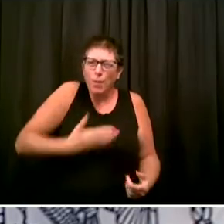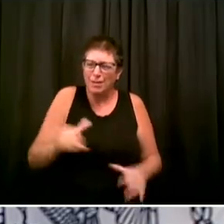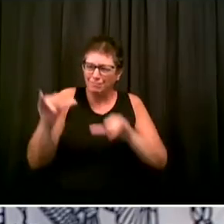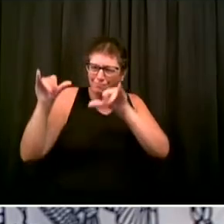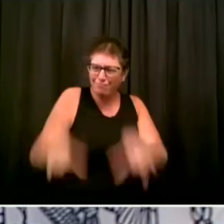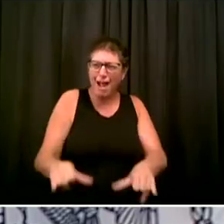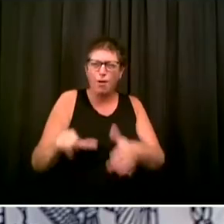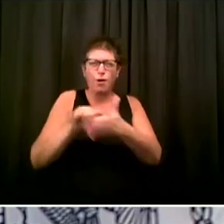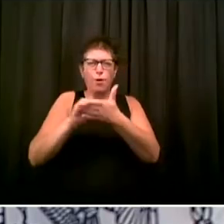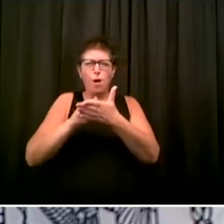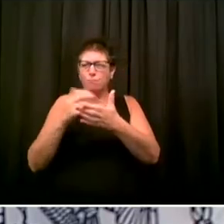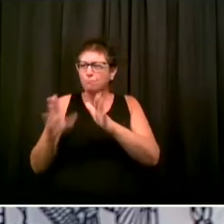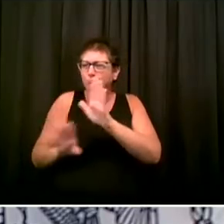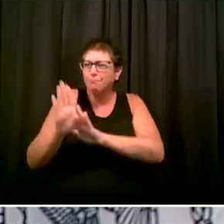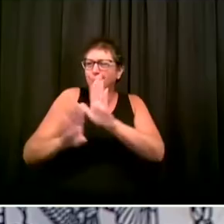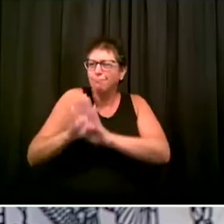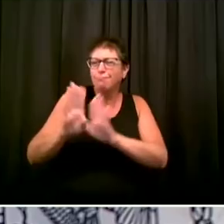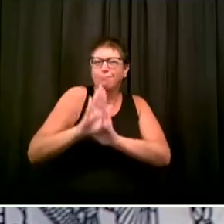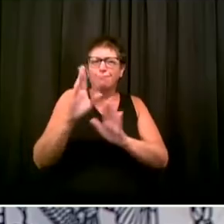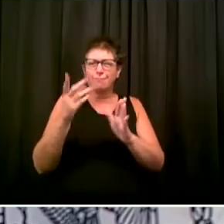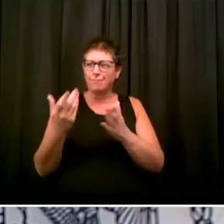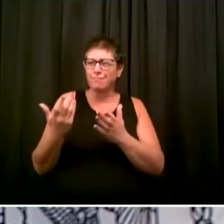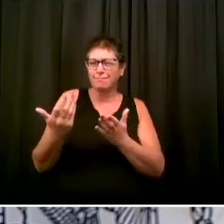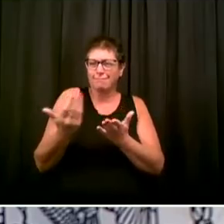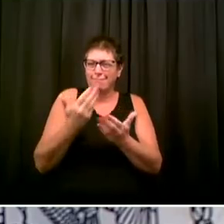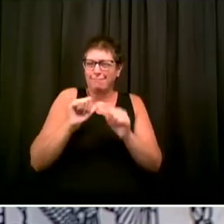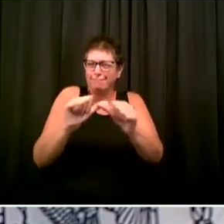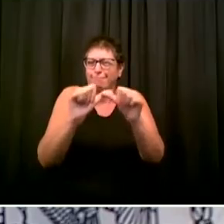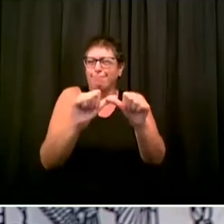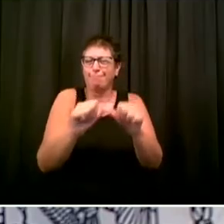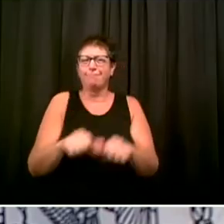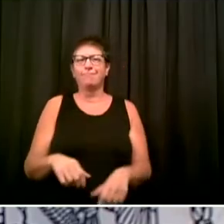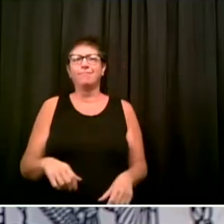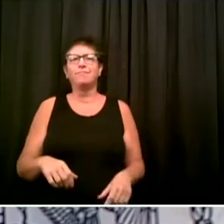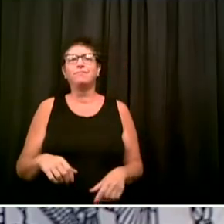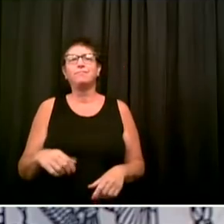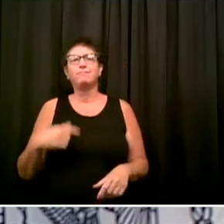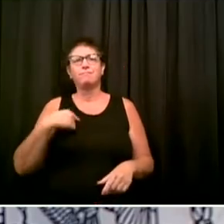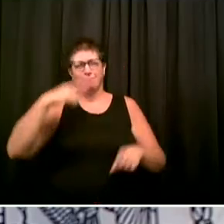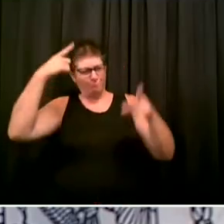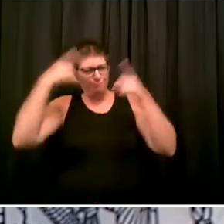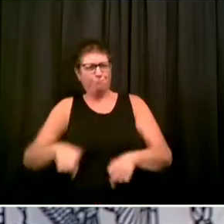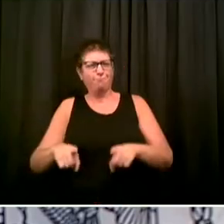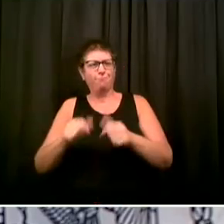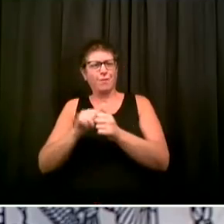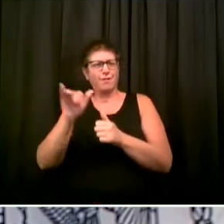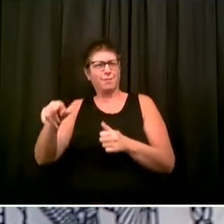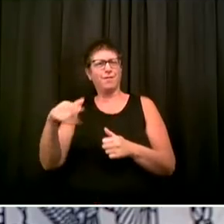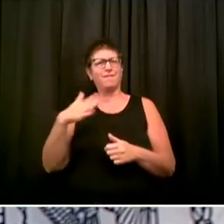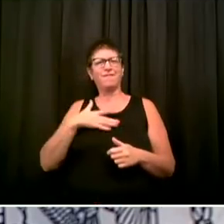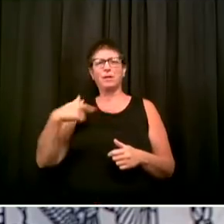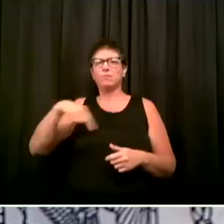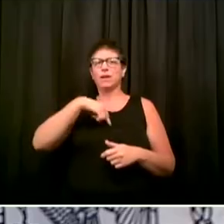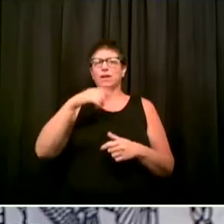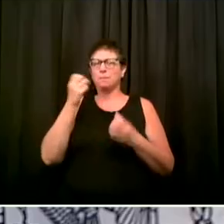FOR NEW YORKERS WHO, UNLIKE YOU, LOVED IT AND UNDERSTOOD IT, STATE AND REBULTI IT. THAT IS THE VAST MAJORITY OF